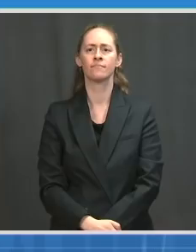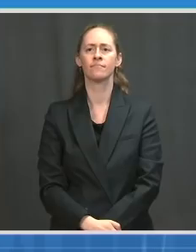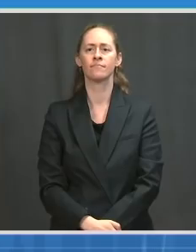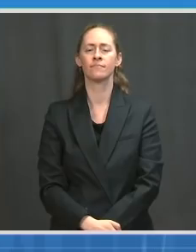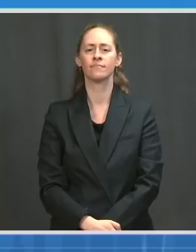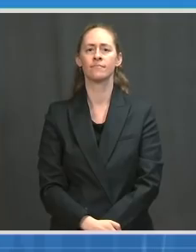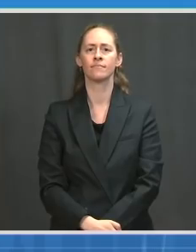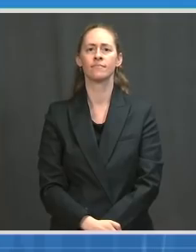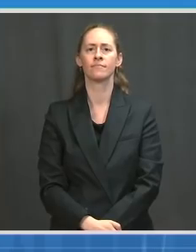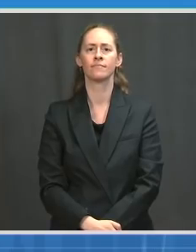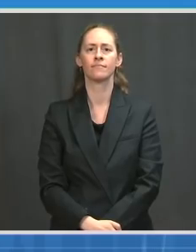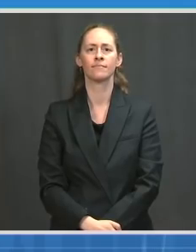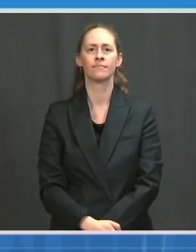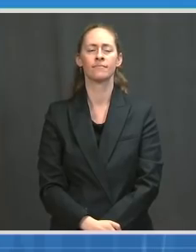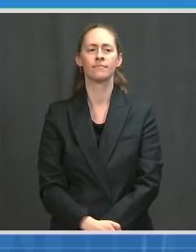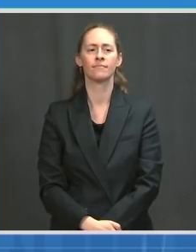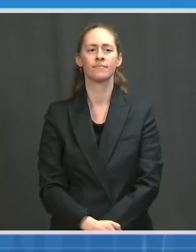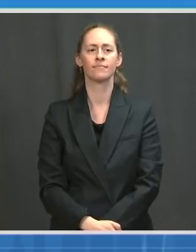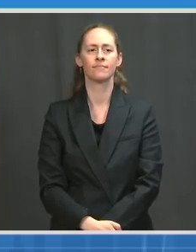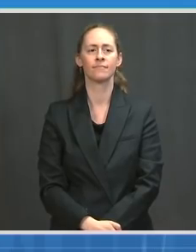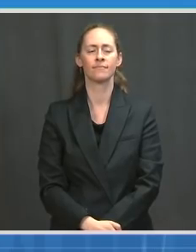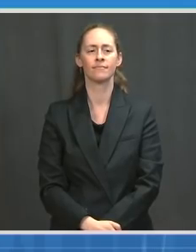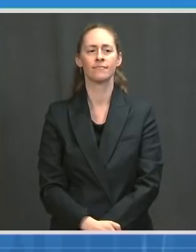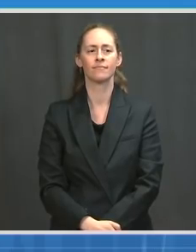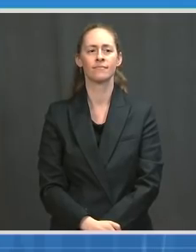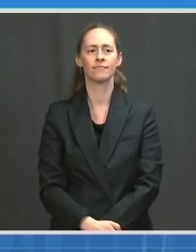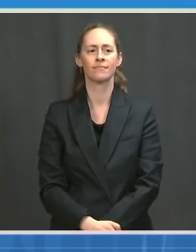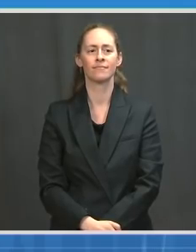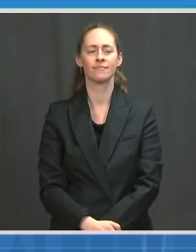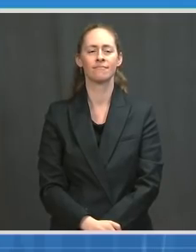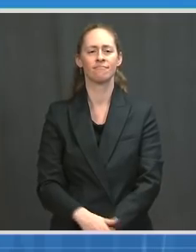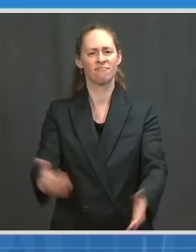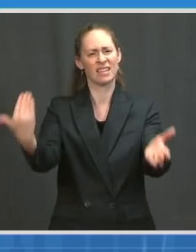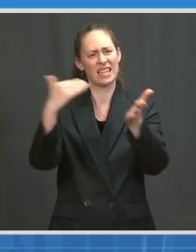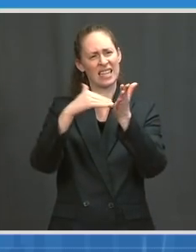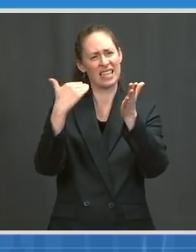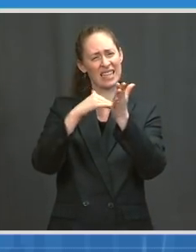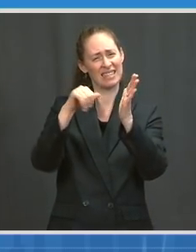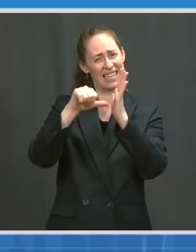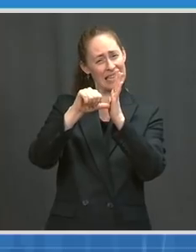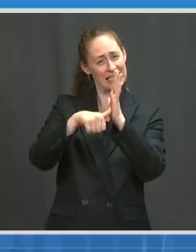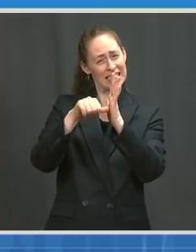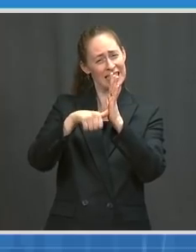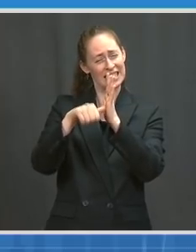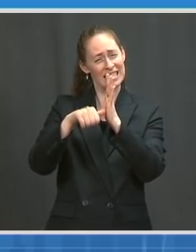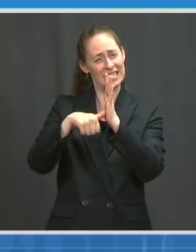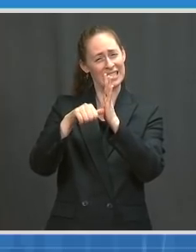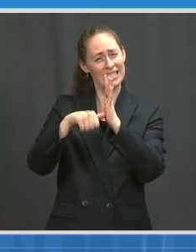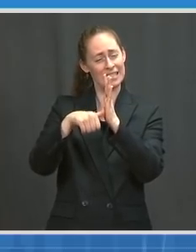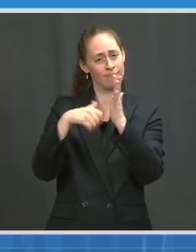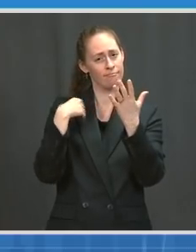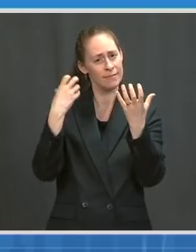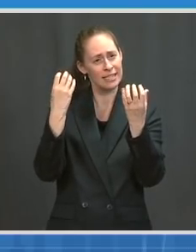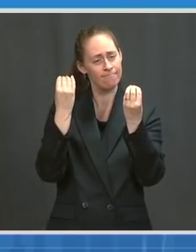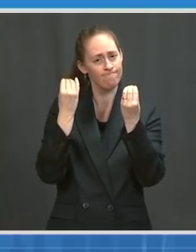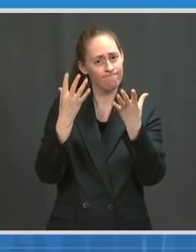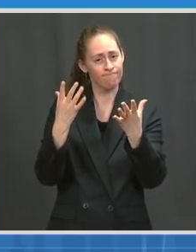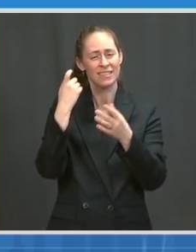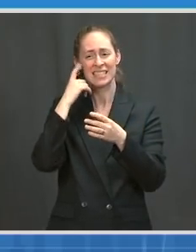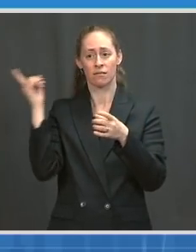And so, to repeat what Andy mentioned to you just a little bit ago, in case you didn't get a chance to write it down: